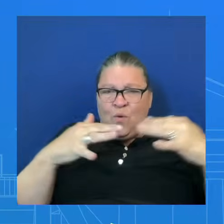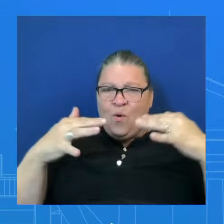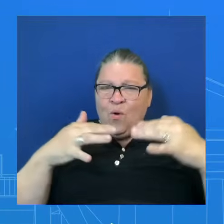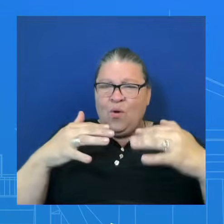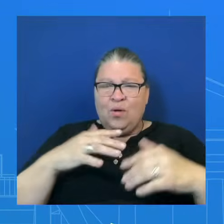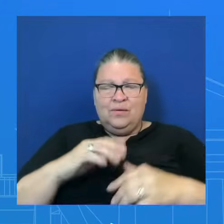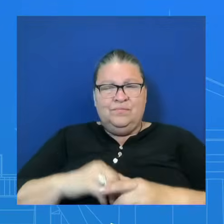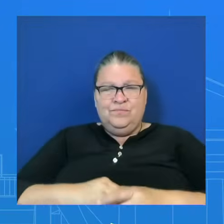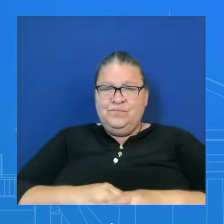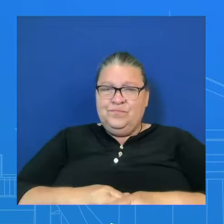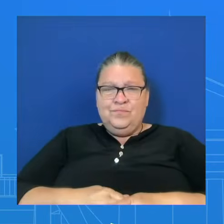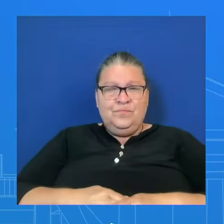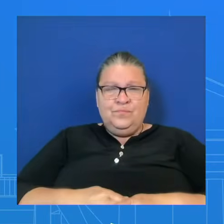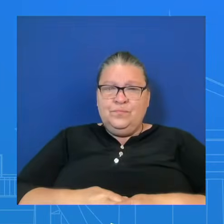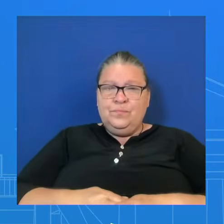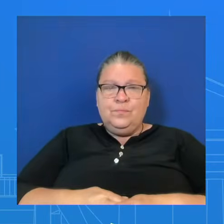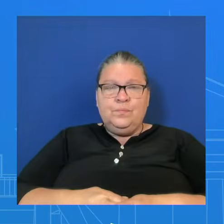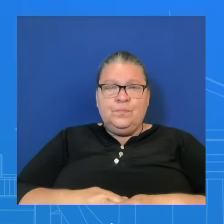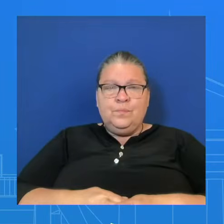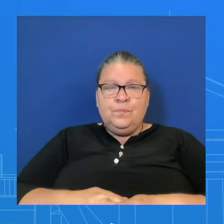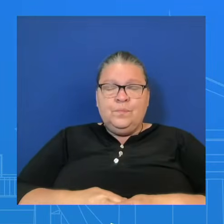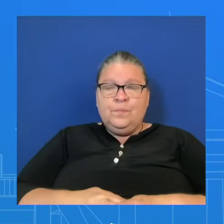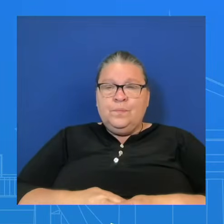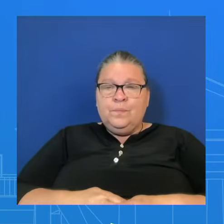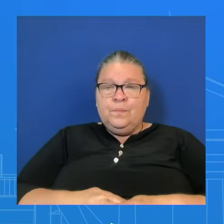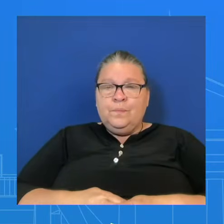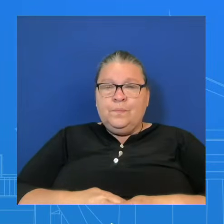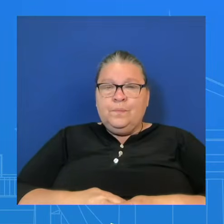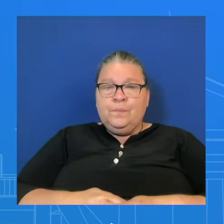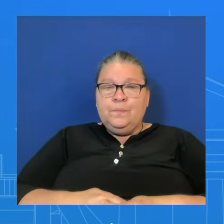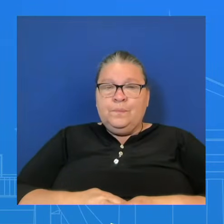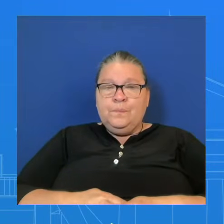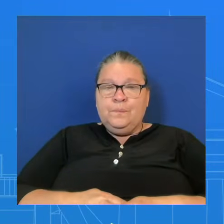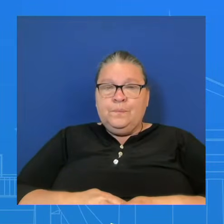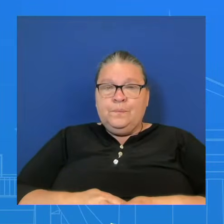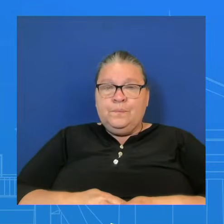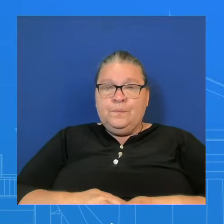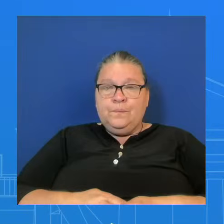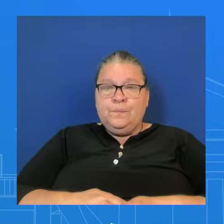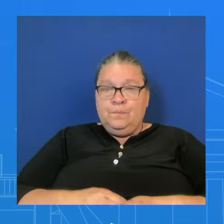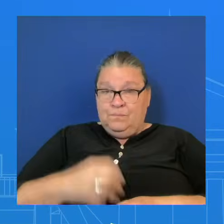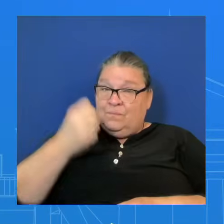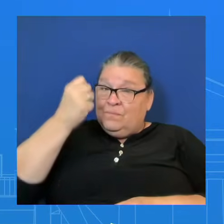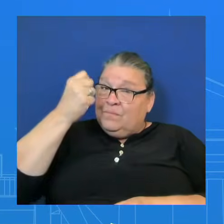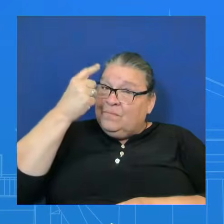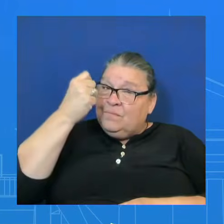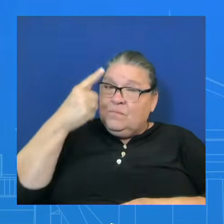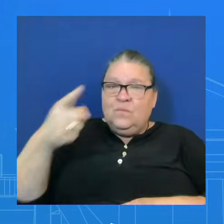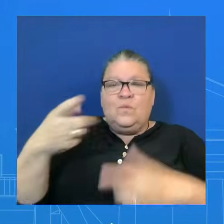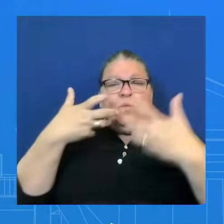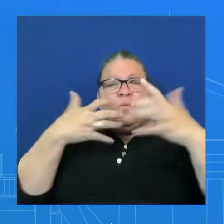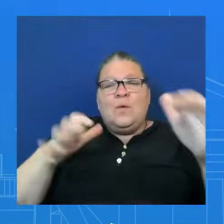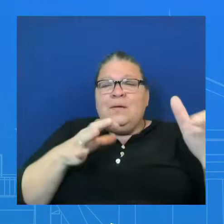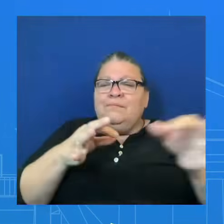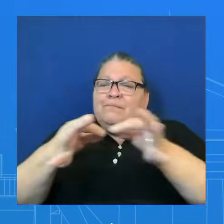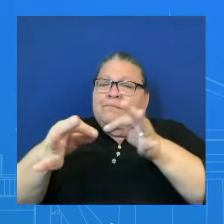whether or not we're witnessing the beginning of this counteroffensive -- Mr. Kirby: That's right. I don't. The Press: But is this within the timeframe